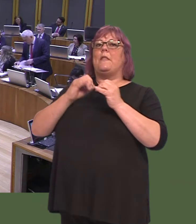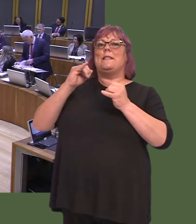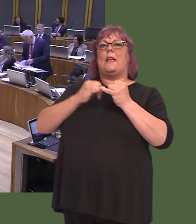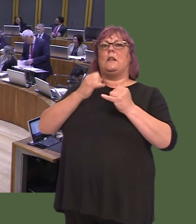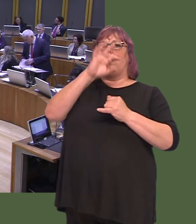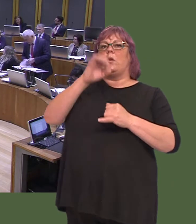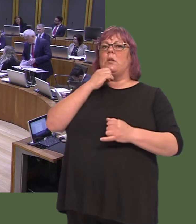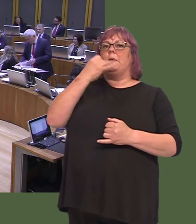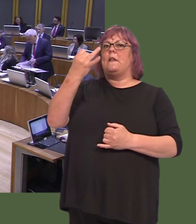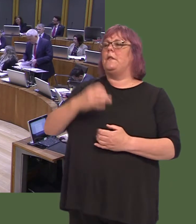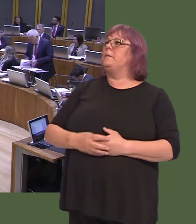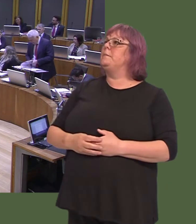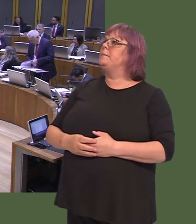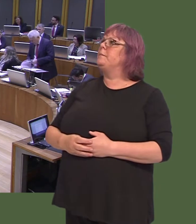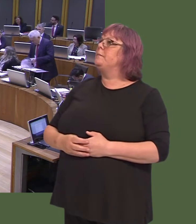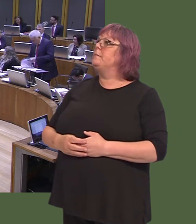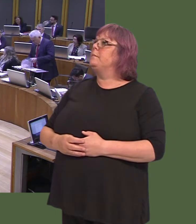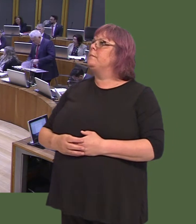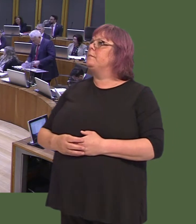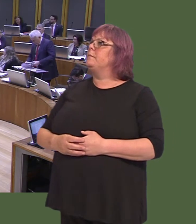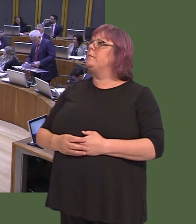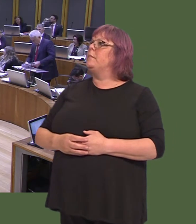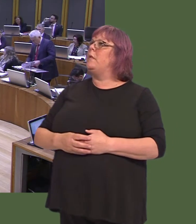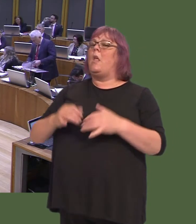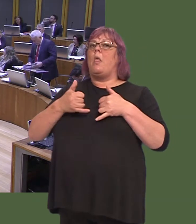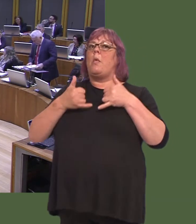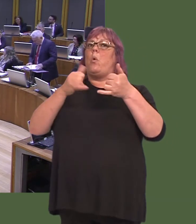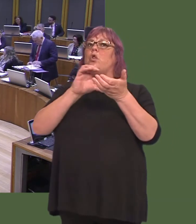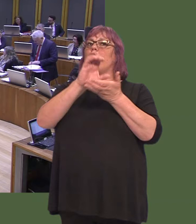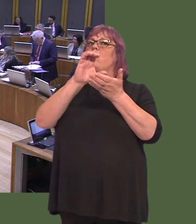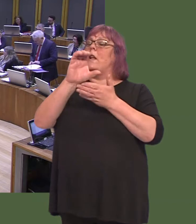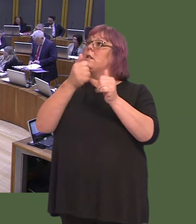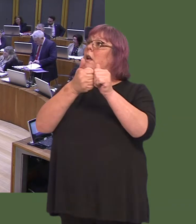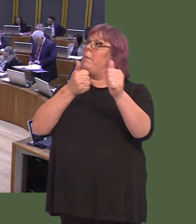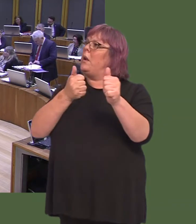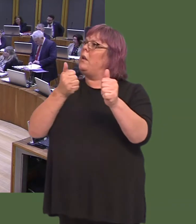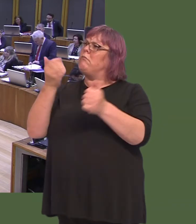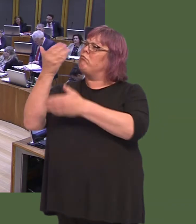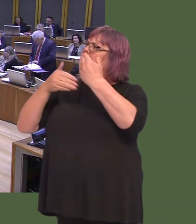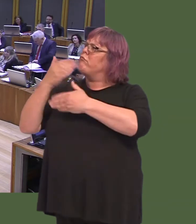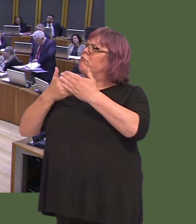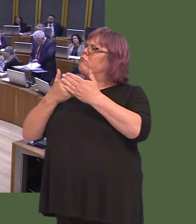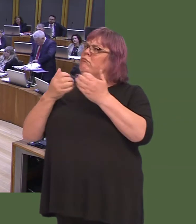Will the First Minister provide an update on Welsh Government policy in relation to the criteria for the awarding of grants to companies? OAQ52385 Carwyn Jones AM: Yes, the financial support